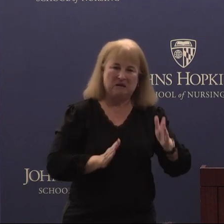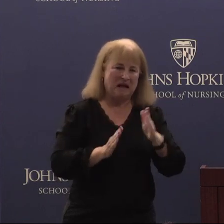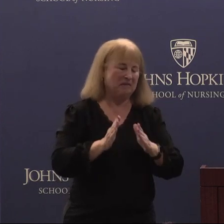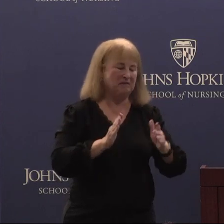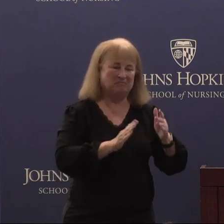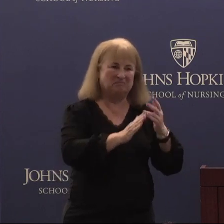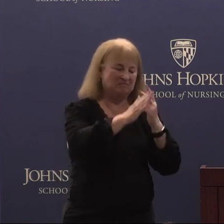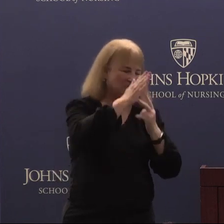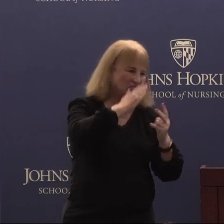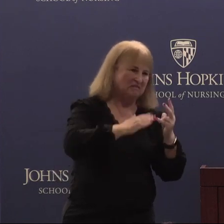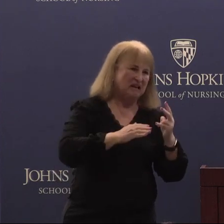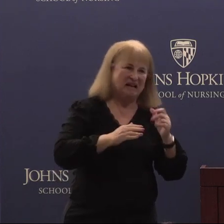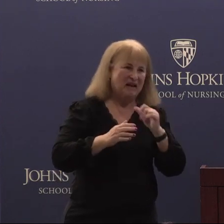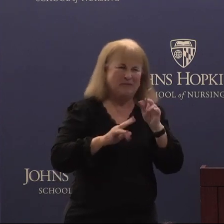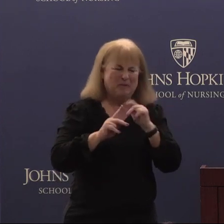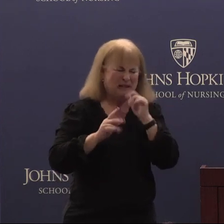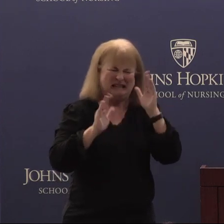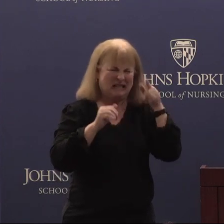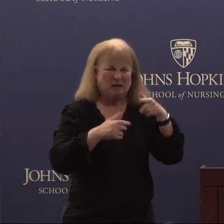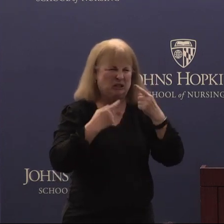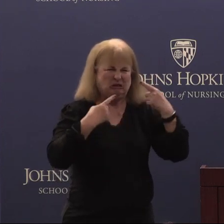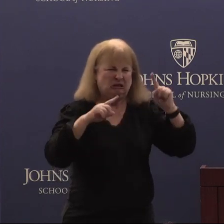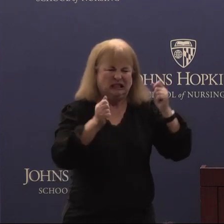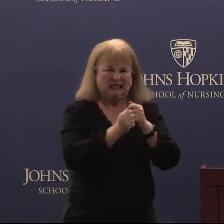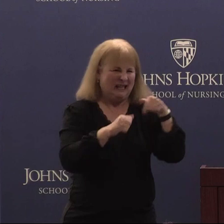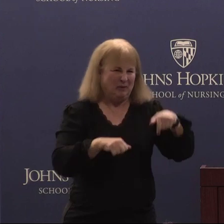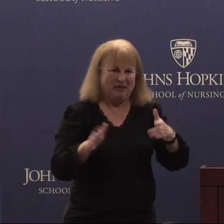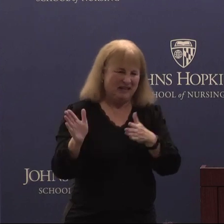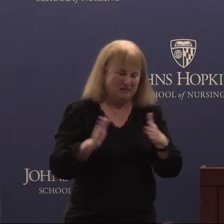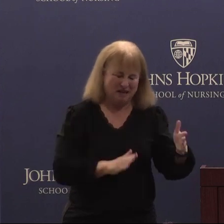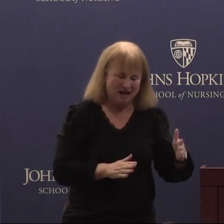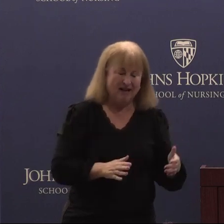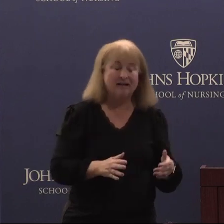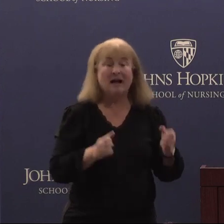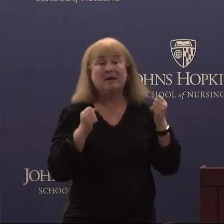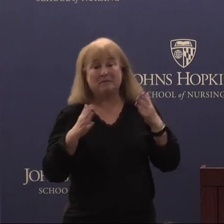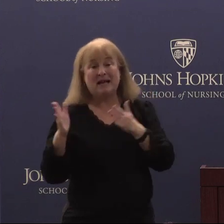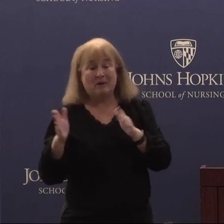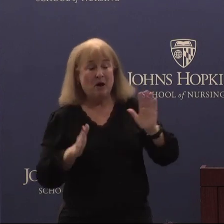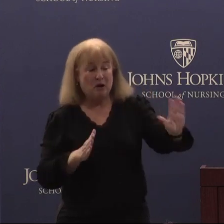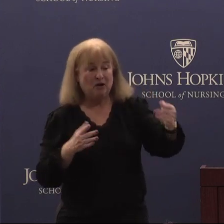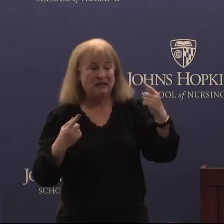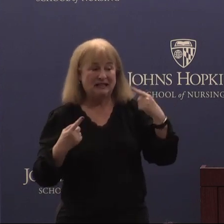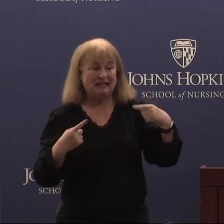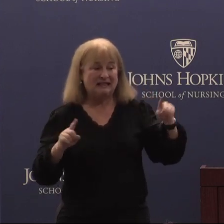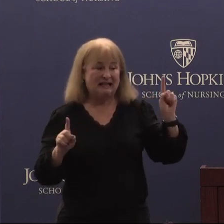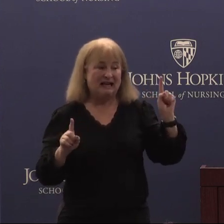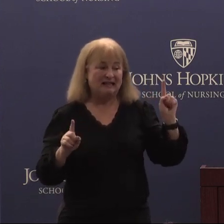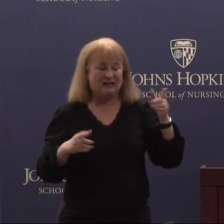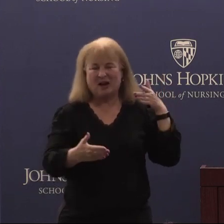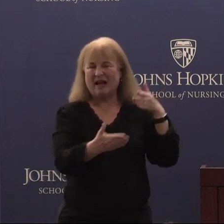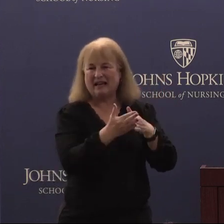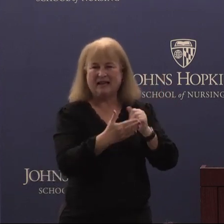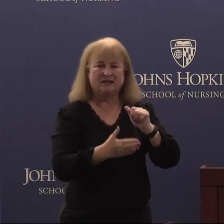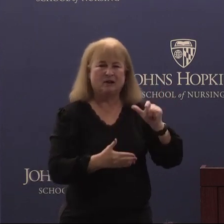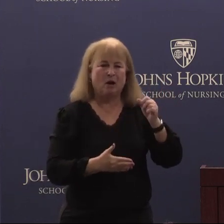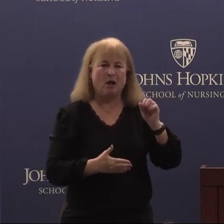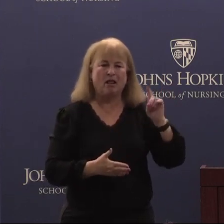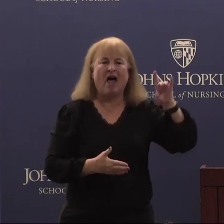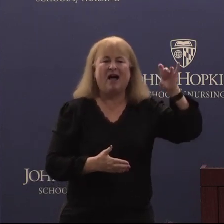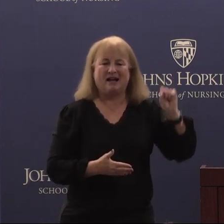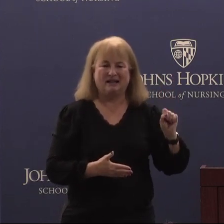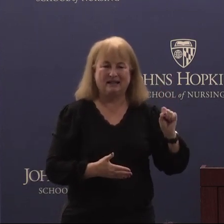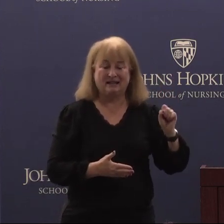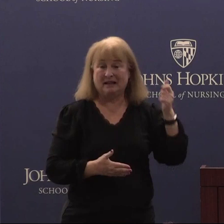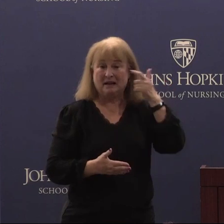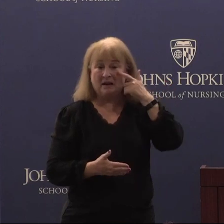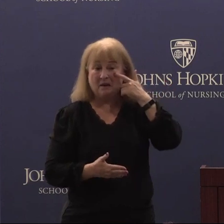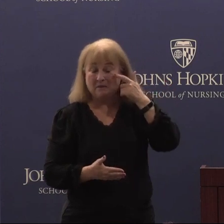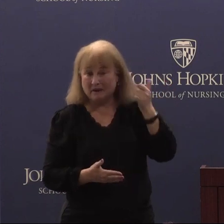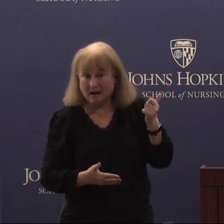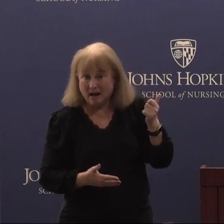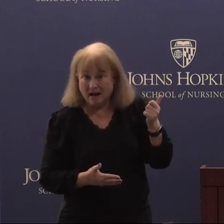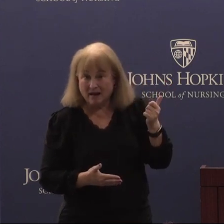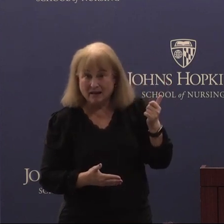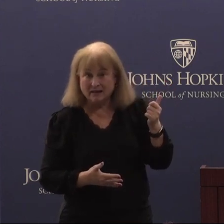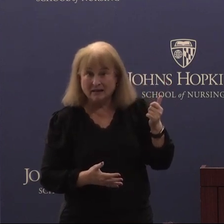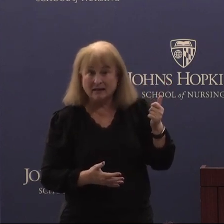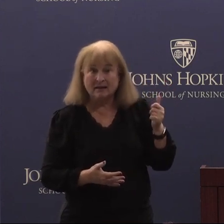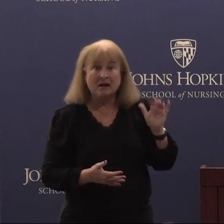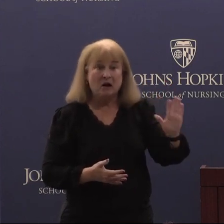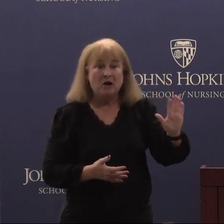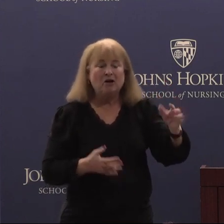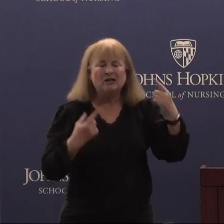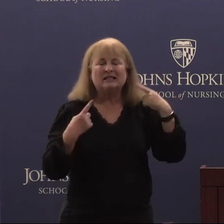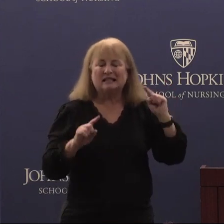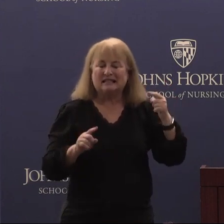encouraged path. In many ways her successes are against all odds. Her success though is due in